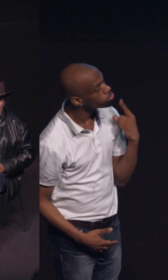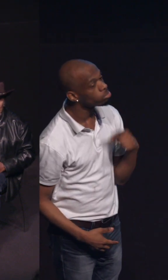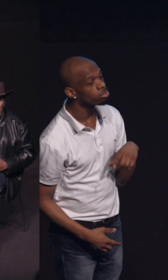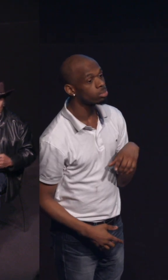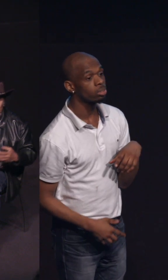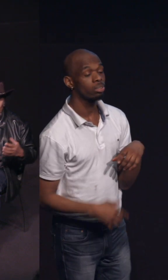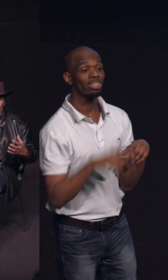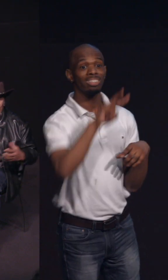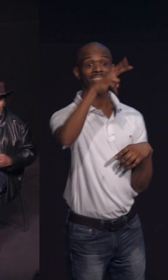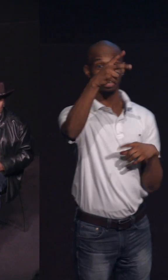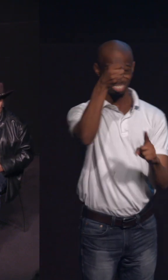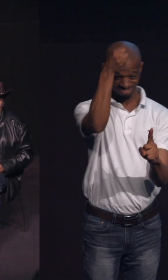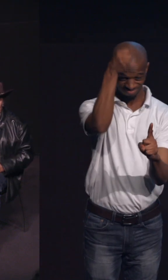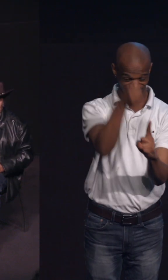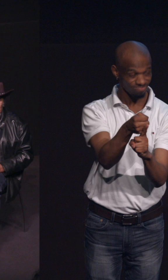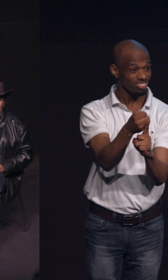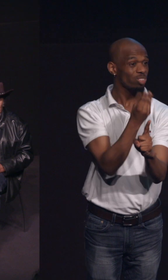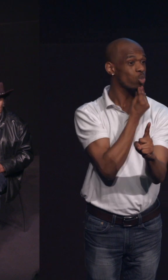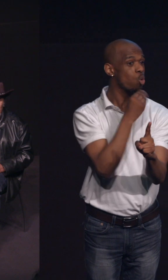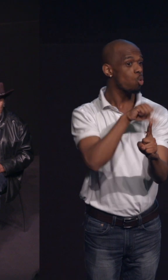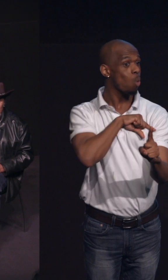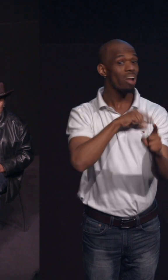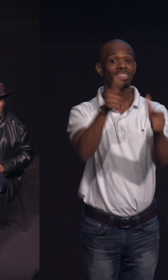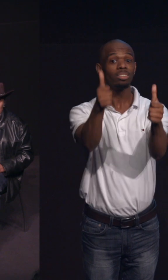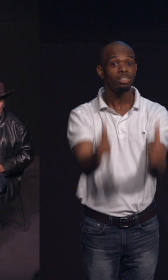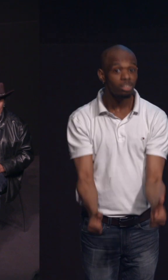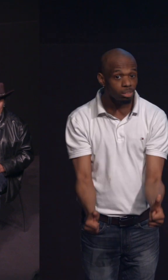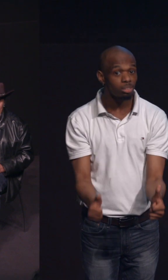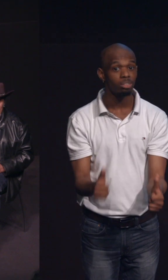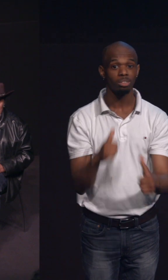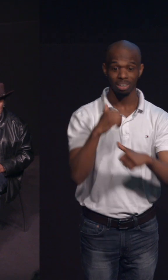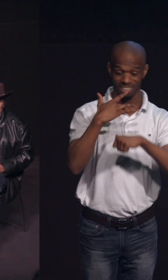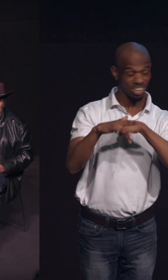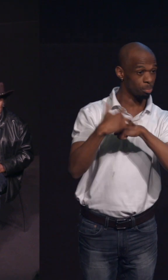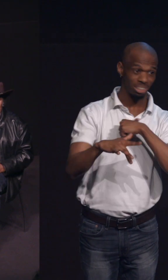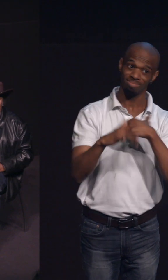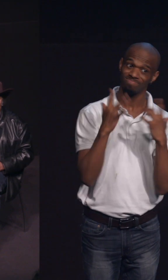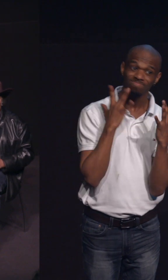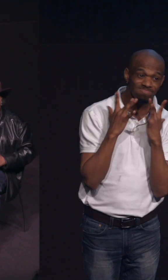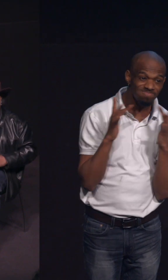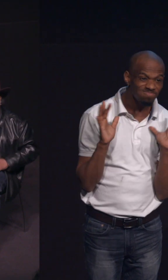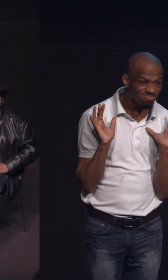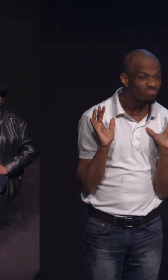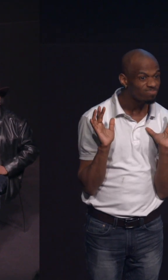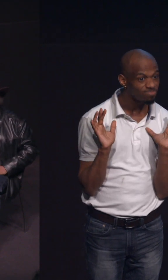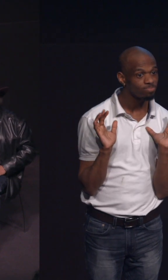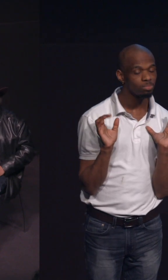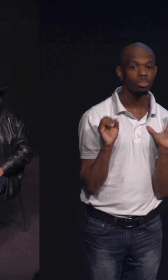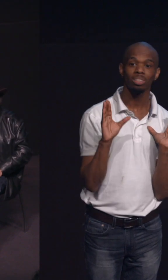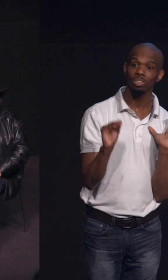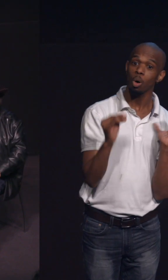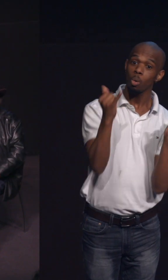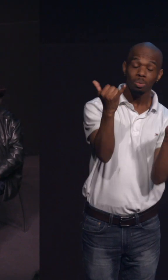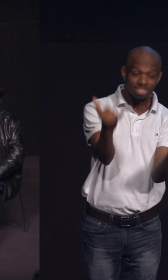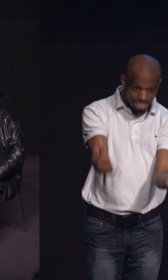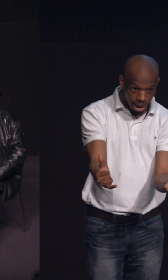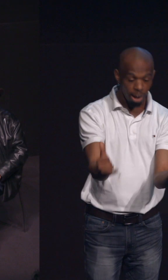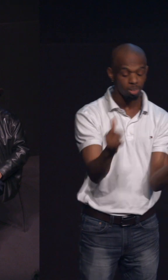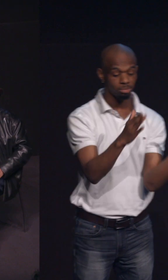not only the quality of food but also the availability of food. And that's why people of color, especially Blacks,